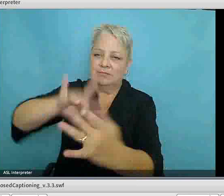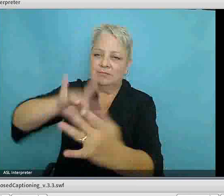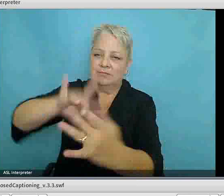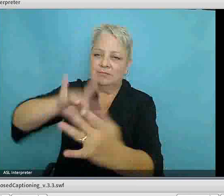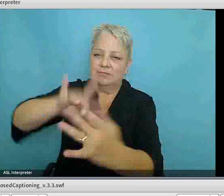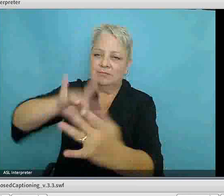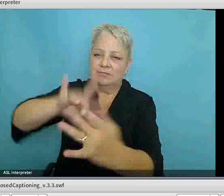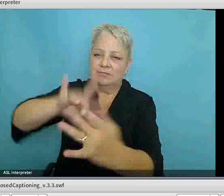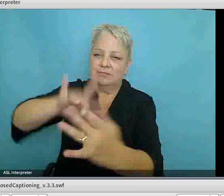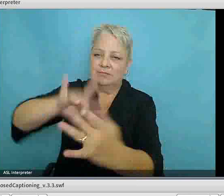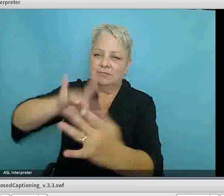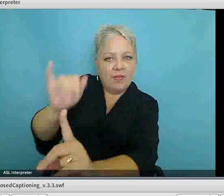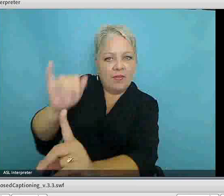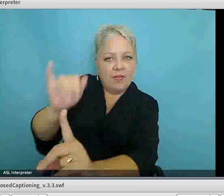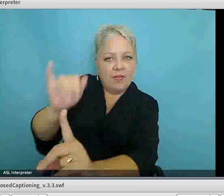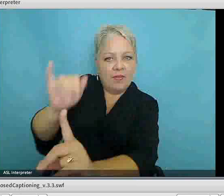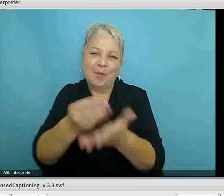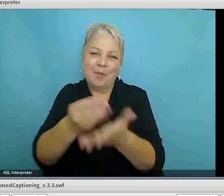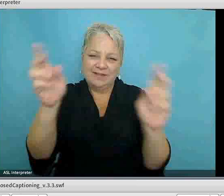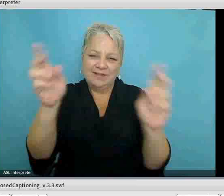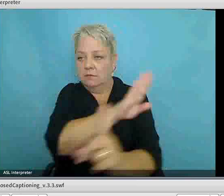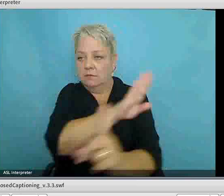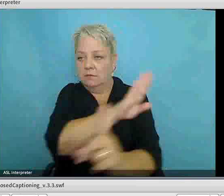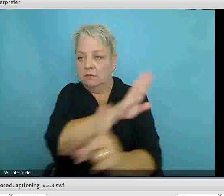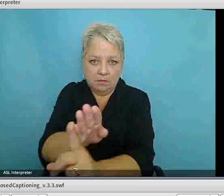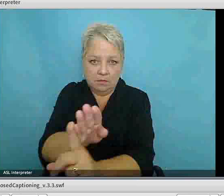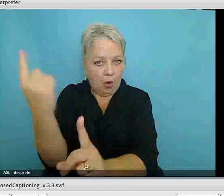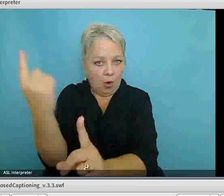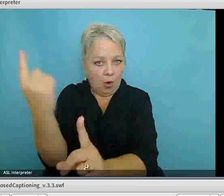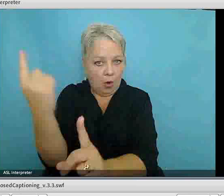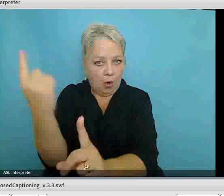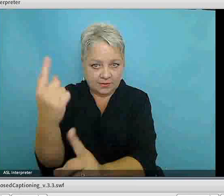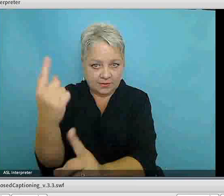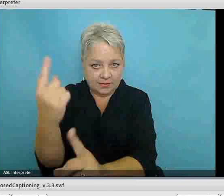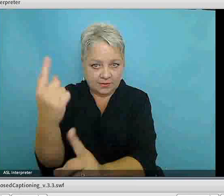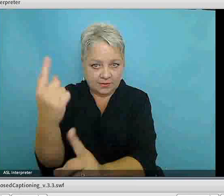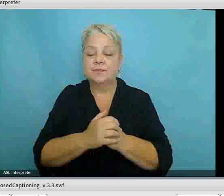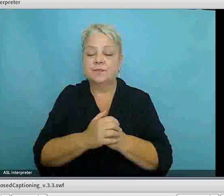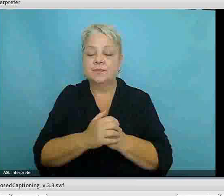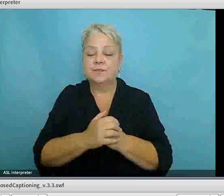Their responsibilities will include ensuring the person-centered individual assessment